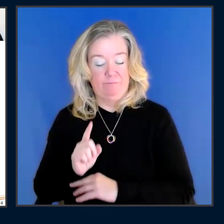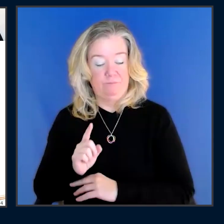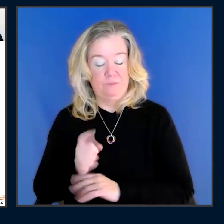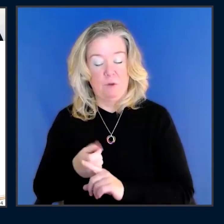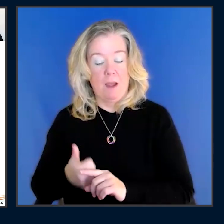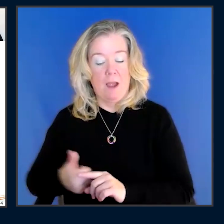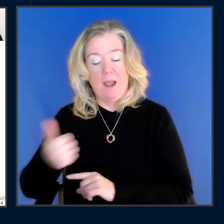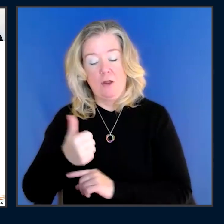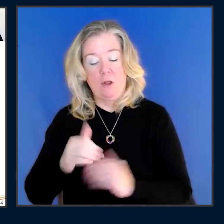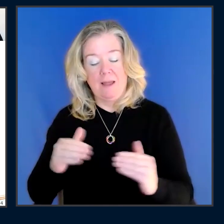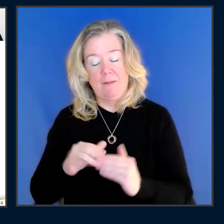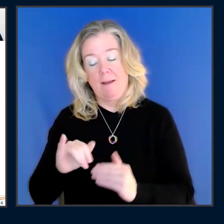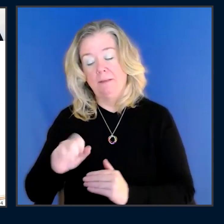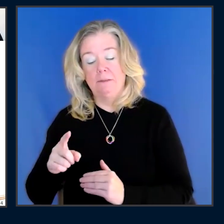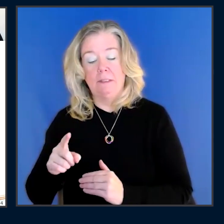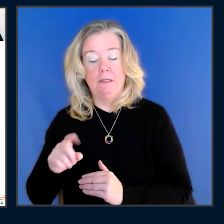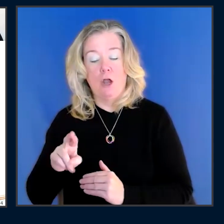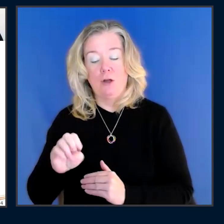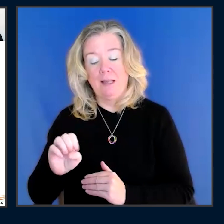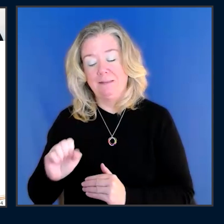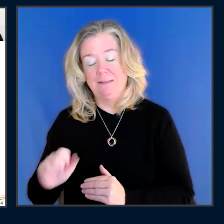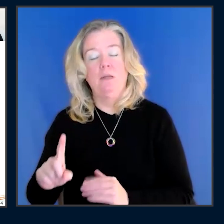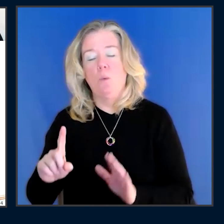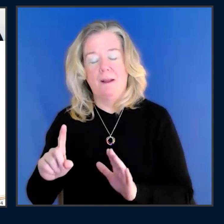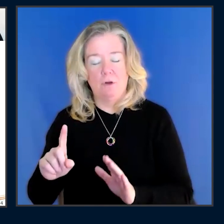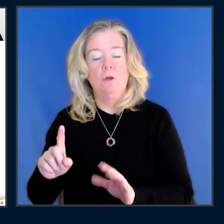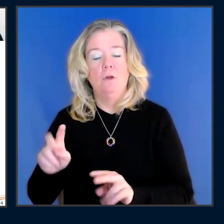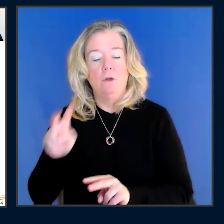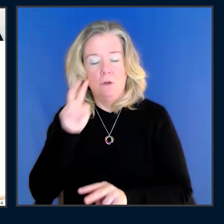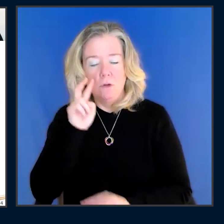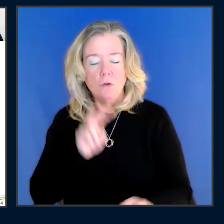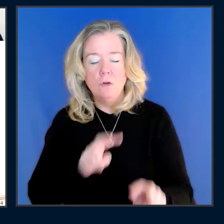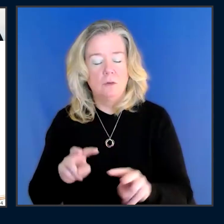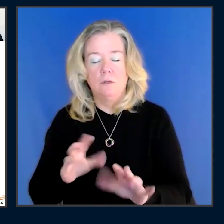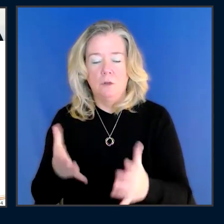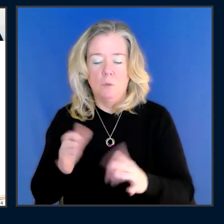from a higher level ISD or RESD,